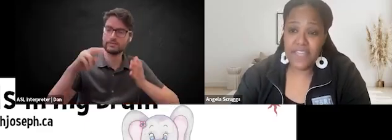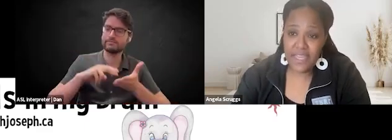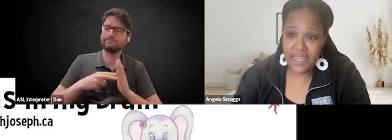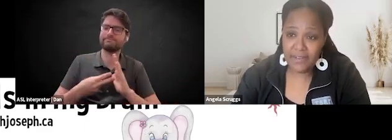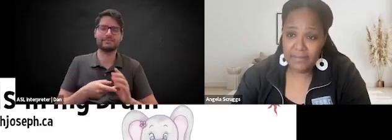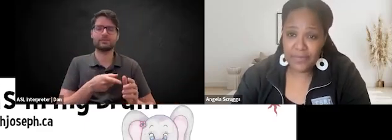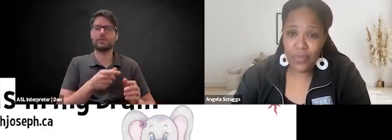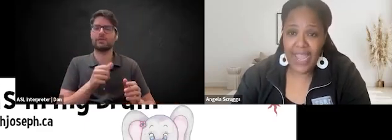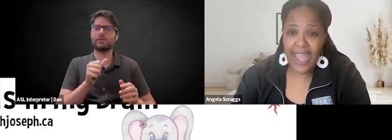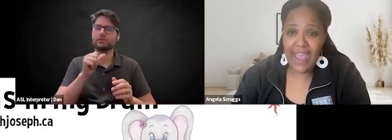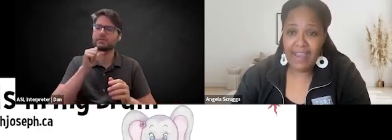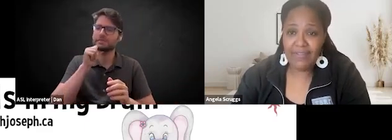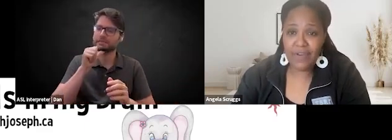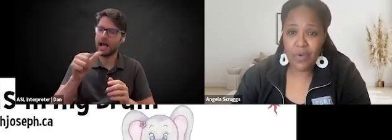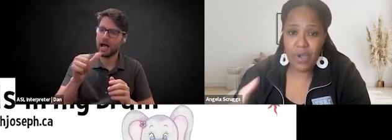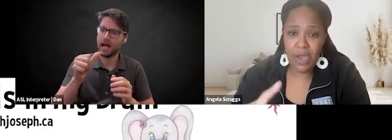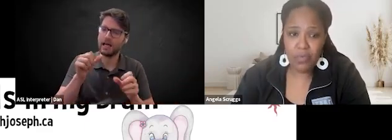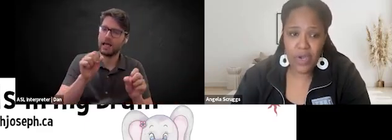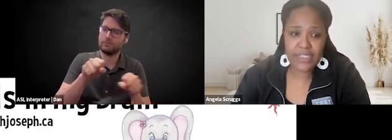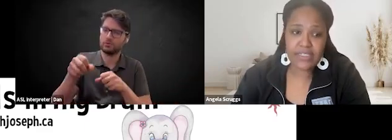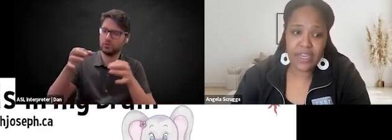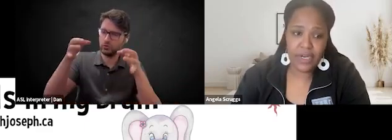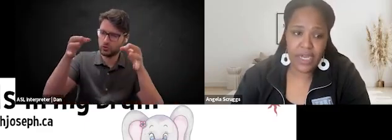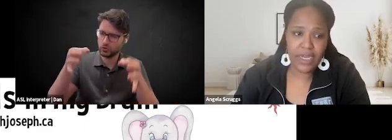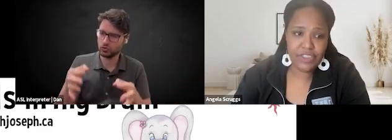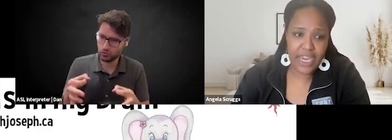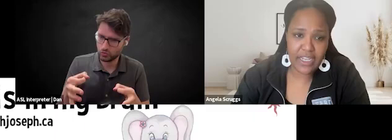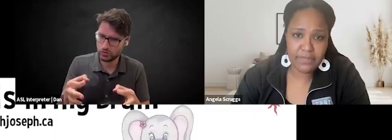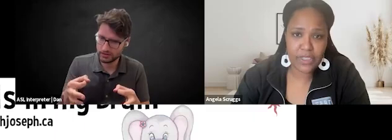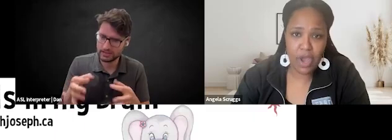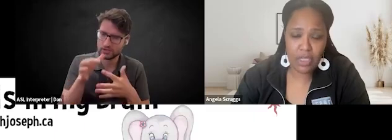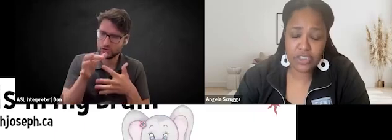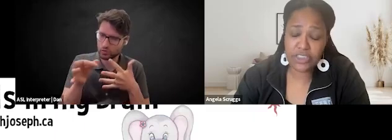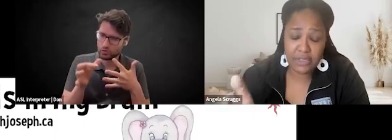Then we have what Sarah Jacobs called--